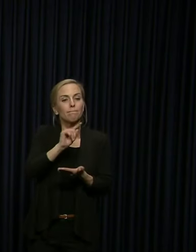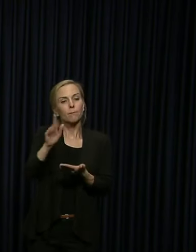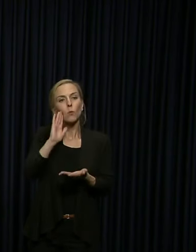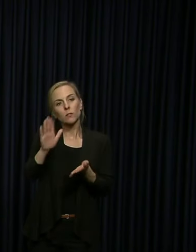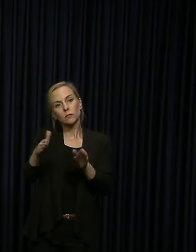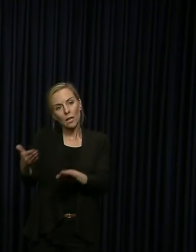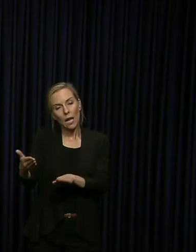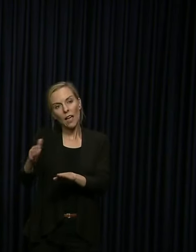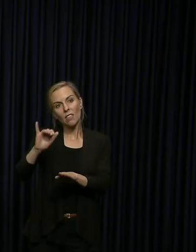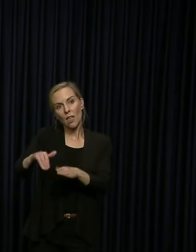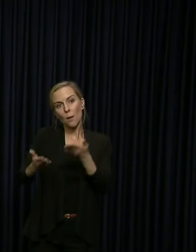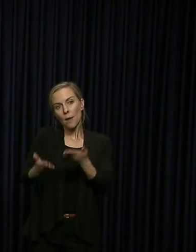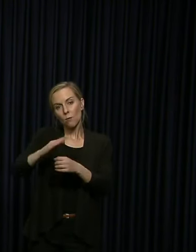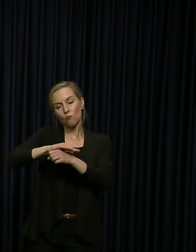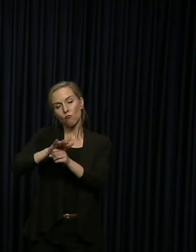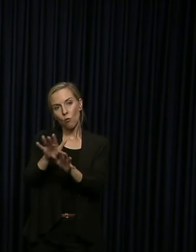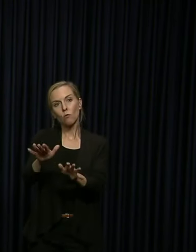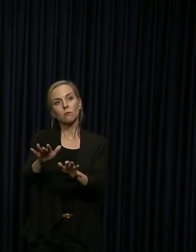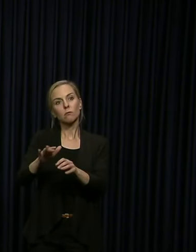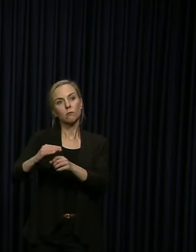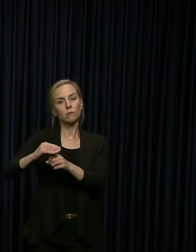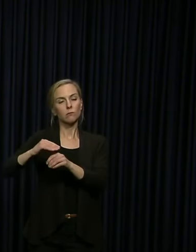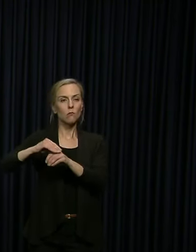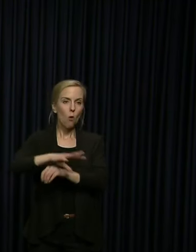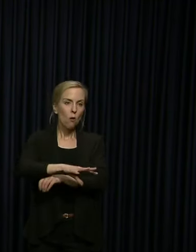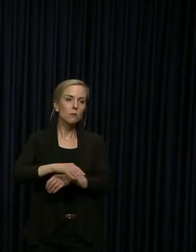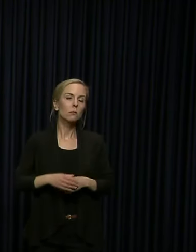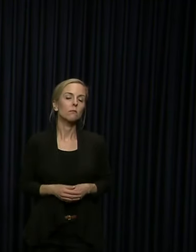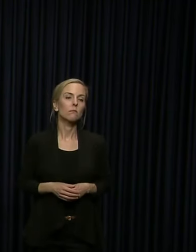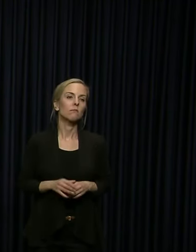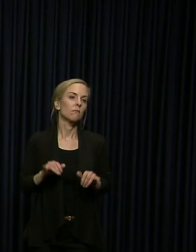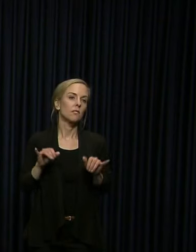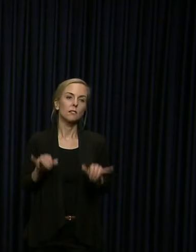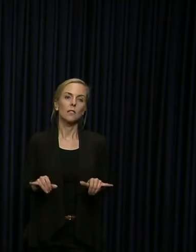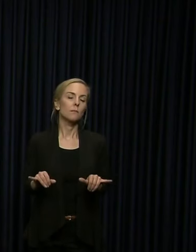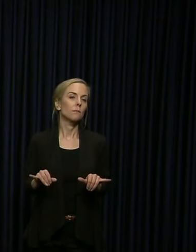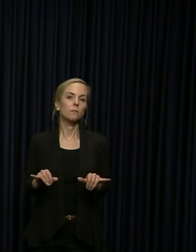DIFFICULT CALL TO ANSWER, AND YOU ARE ANSWERING IT, AND WE